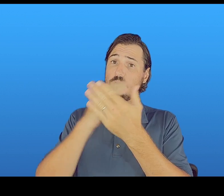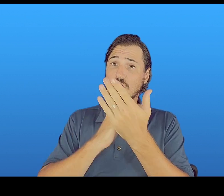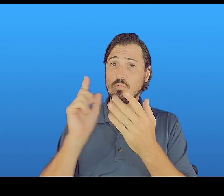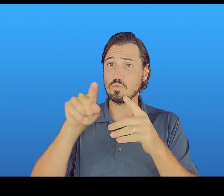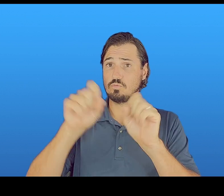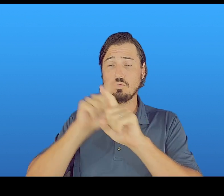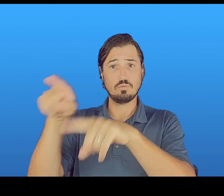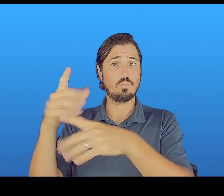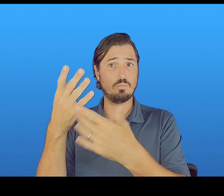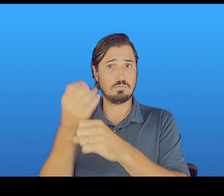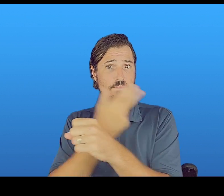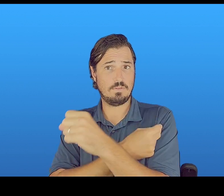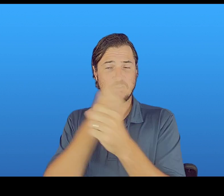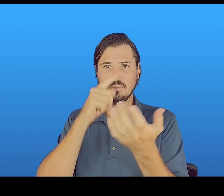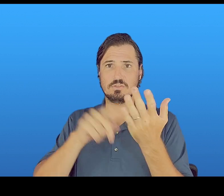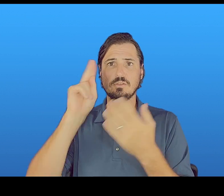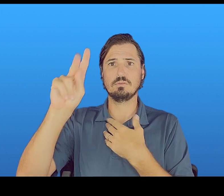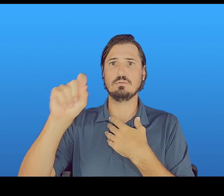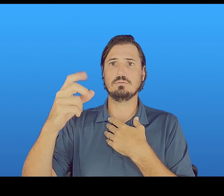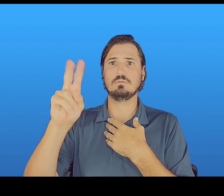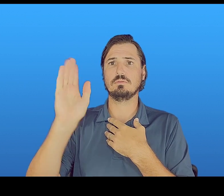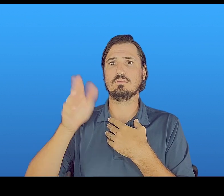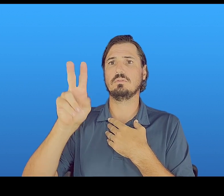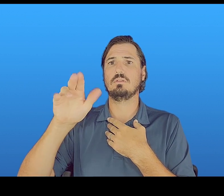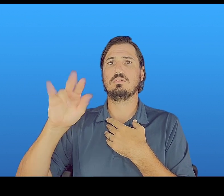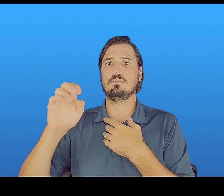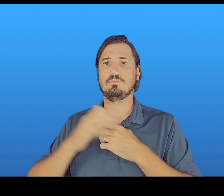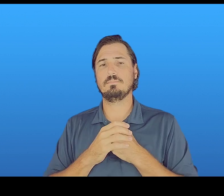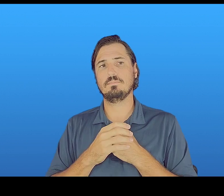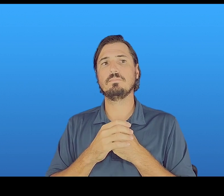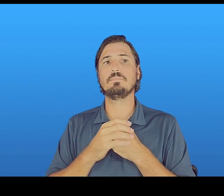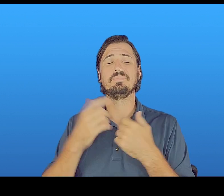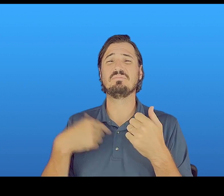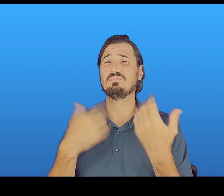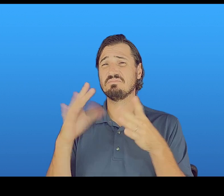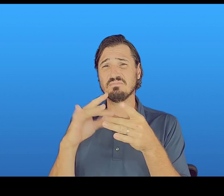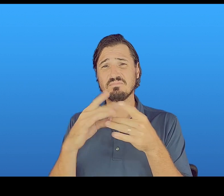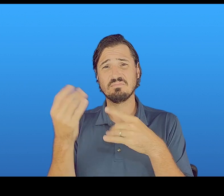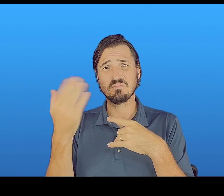available. Again, for a full list of locations, Kaua‘i.gov/vaccine.